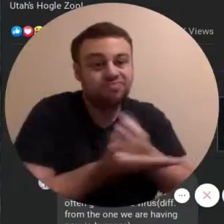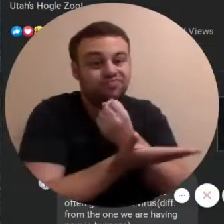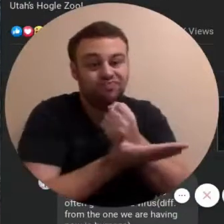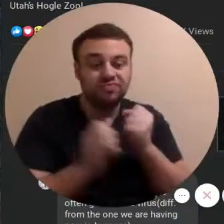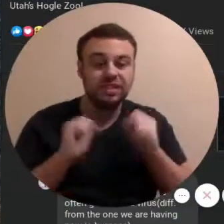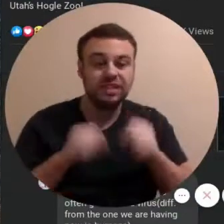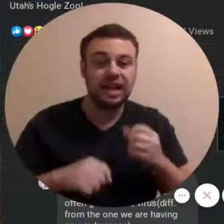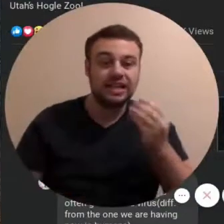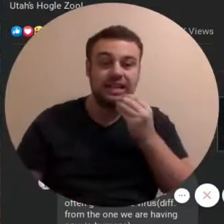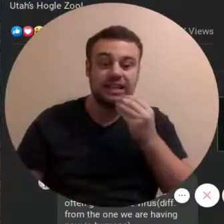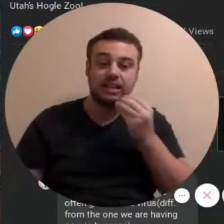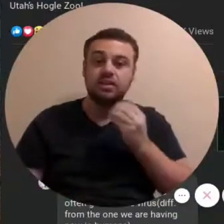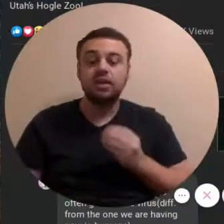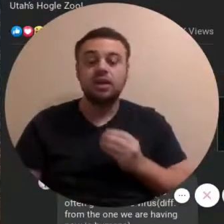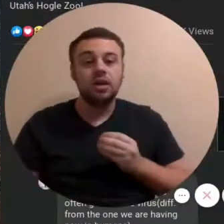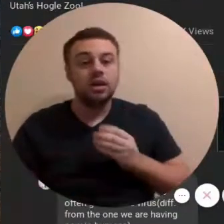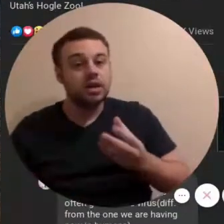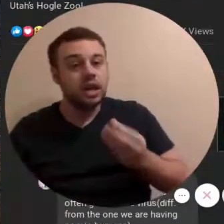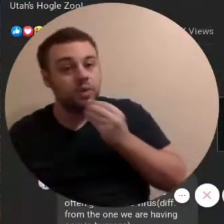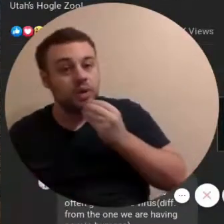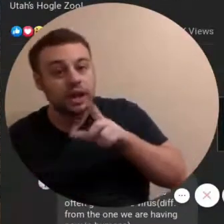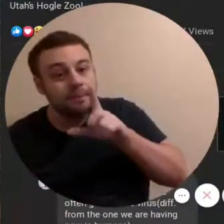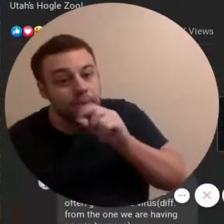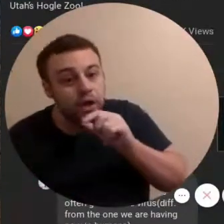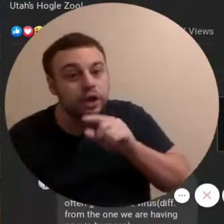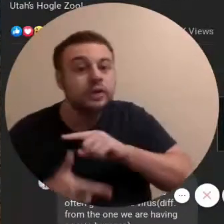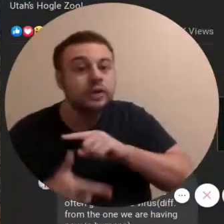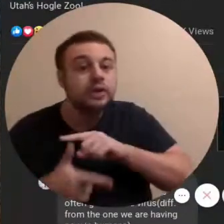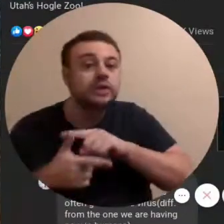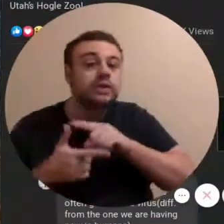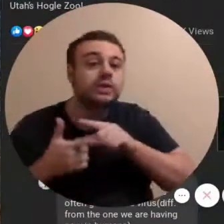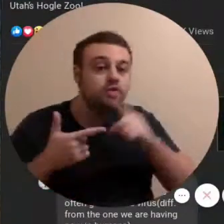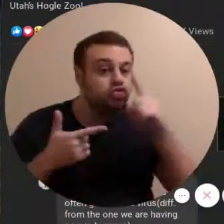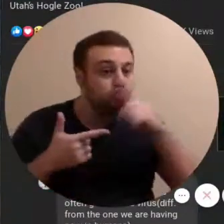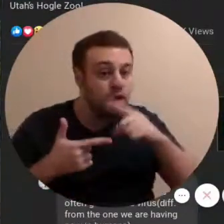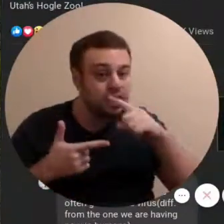rodents, and rabbits. So they are really helpful in the wild at keeping those